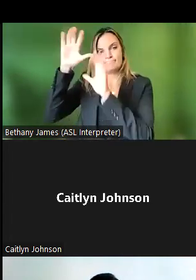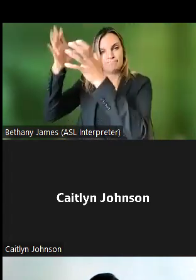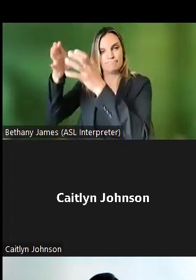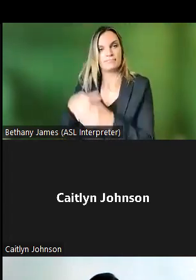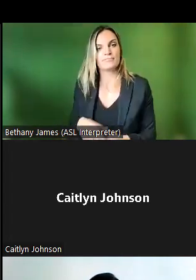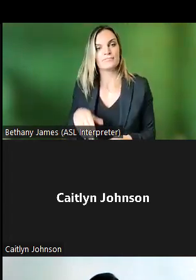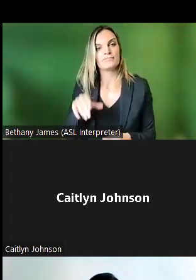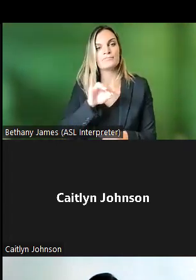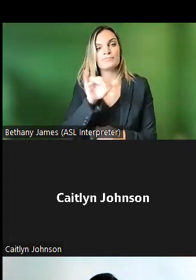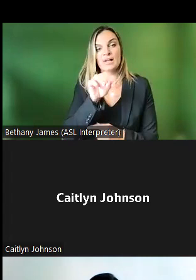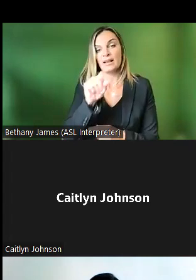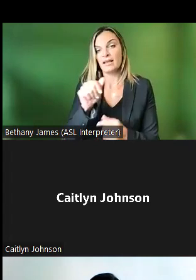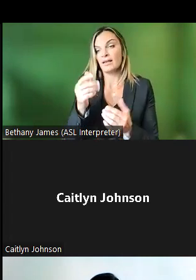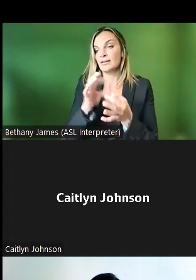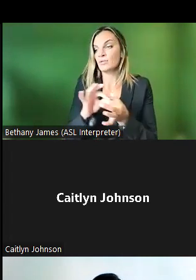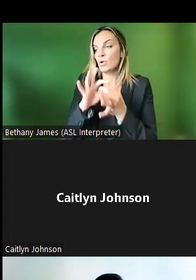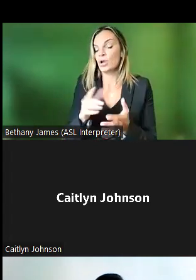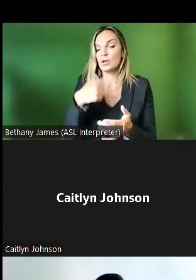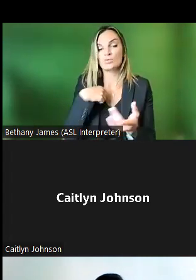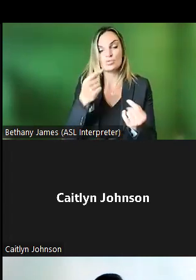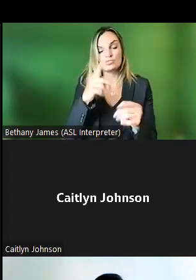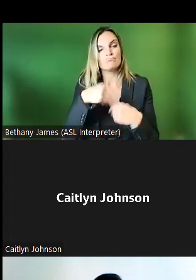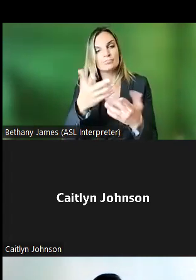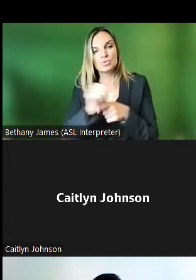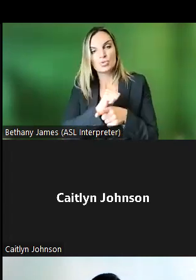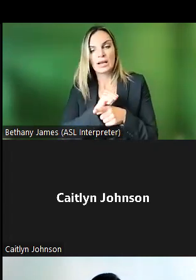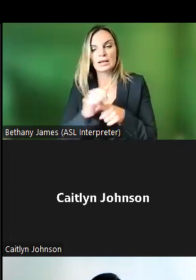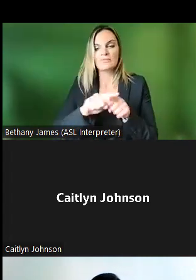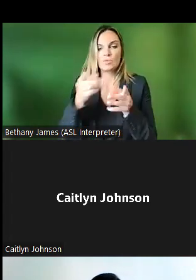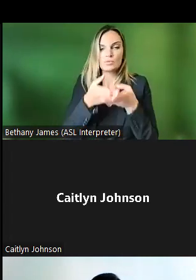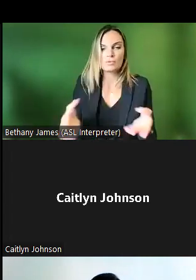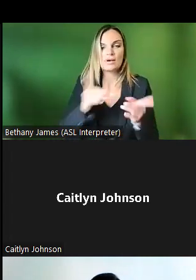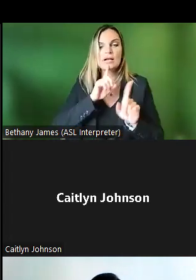And that may mean providing training, technical resources, answering questions, and guidance.